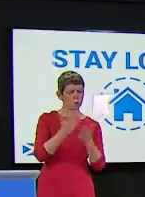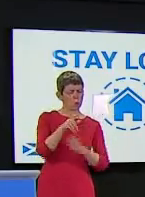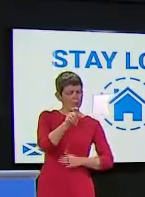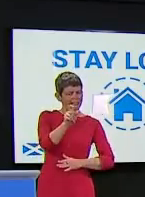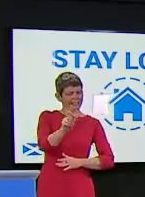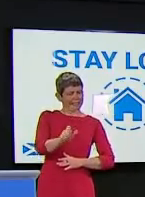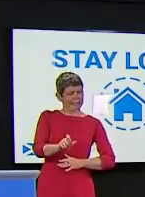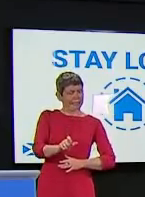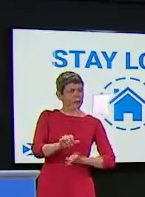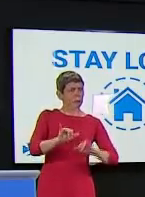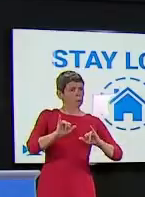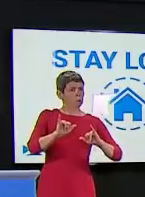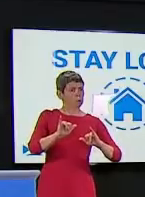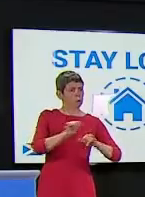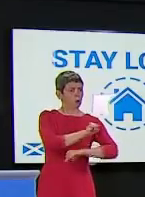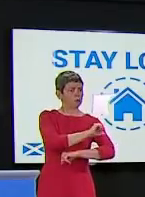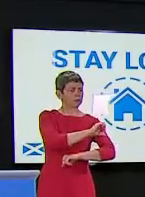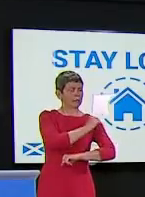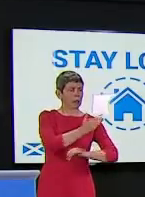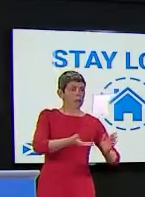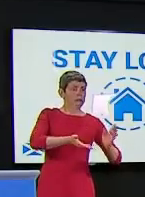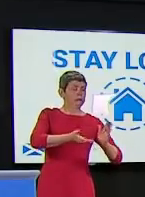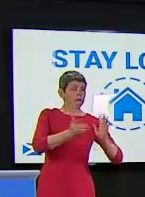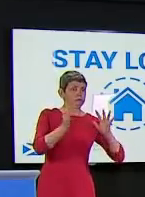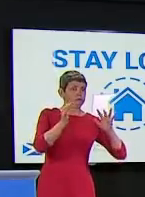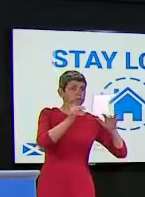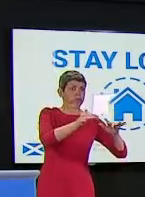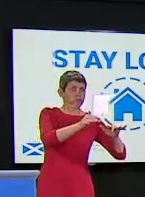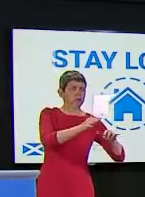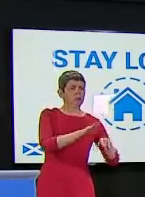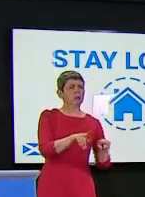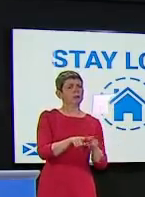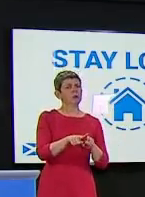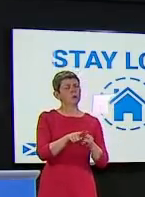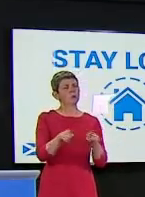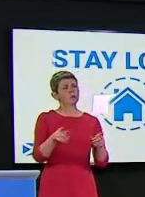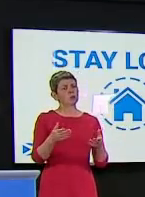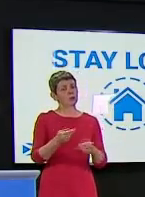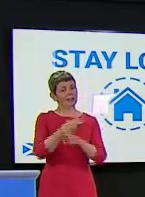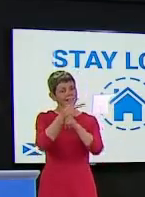at that time of care homes in Europe and then the United States being overrun and lots of residents